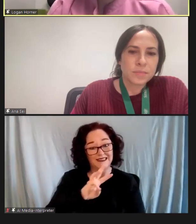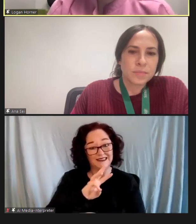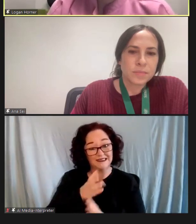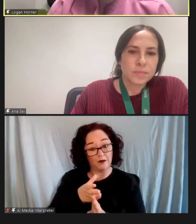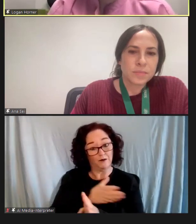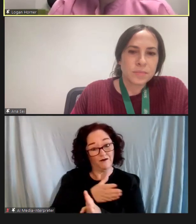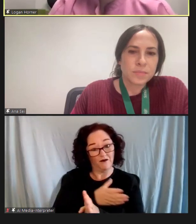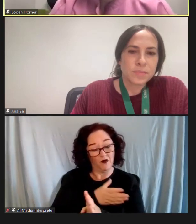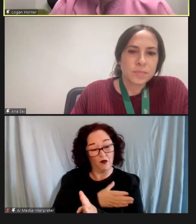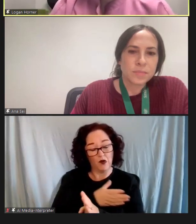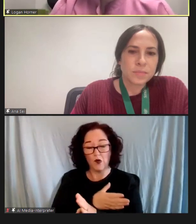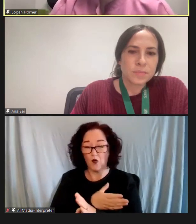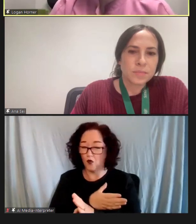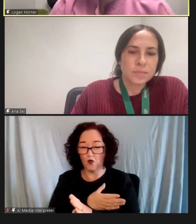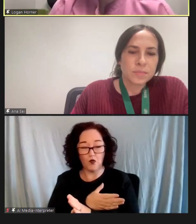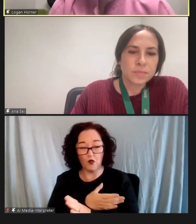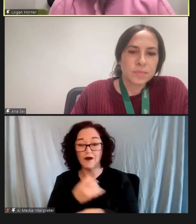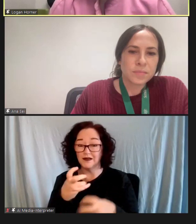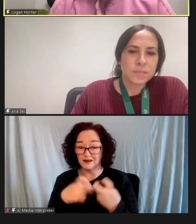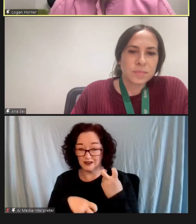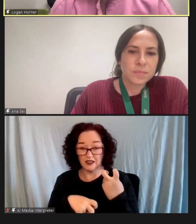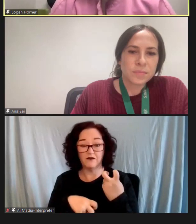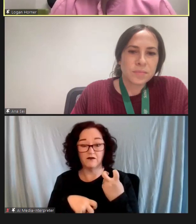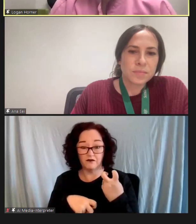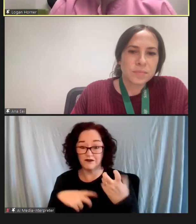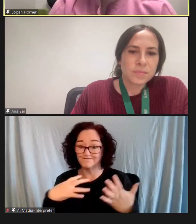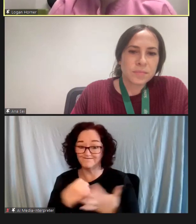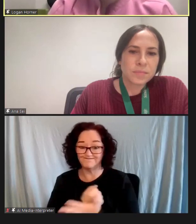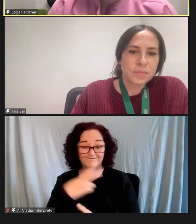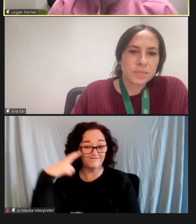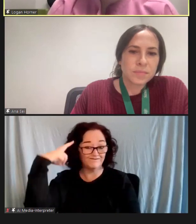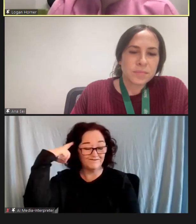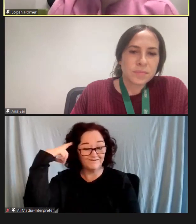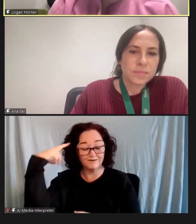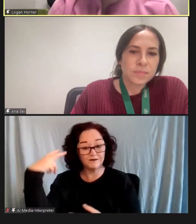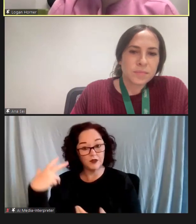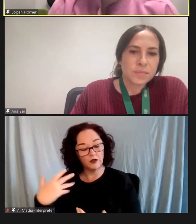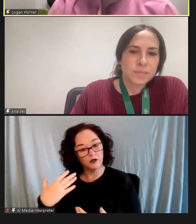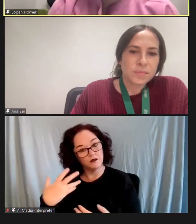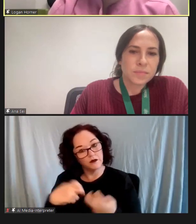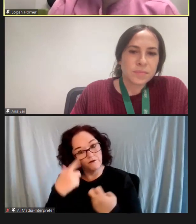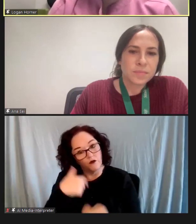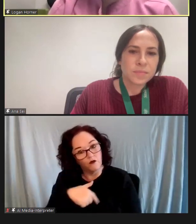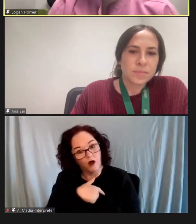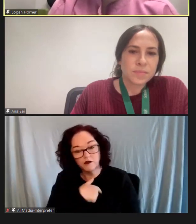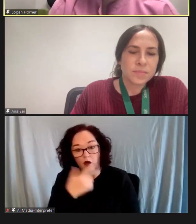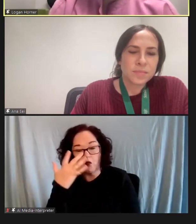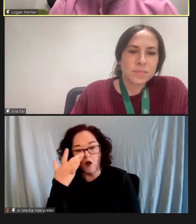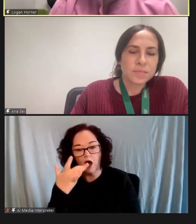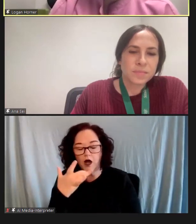their little brains are primed to take